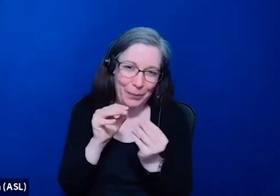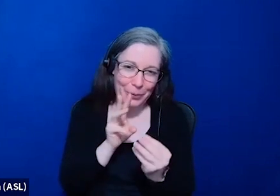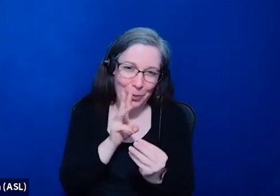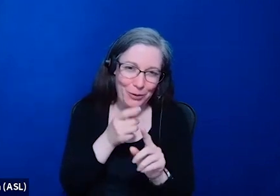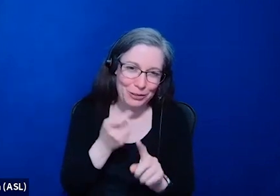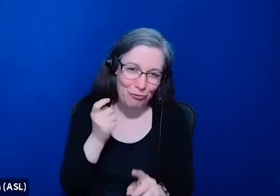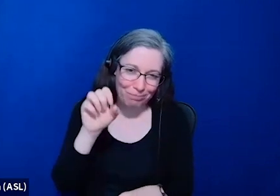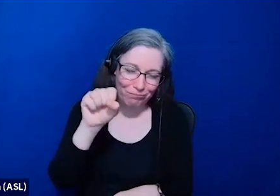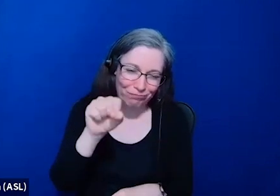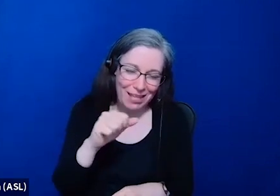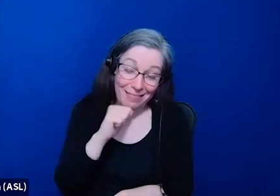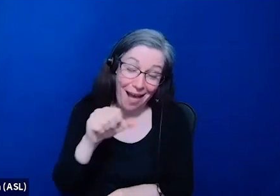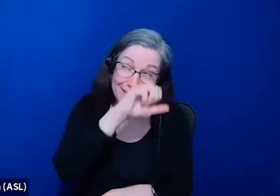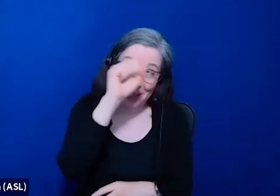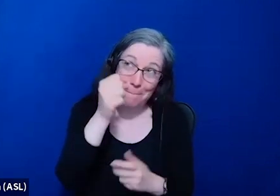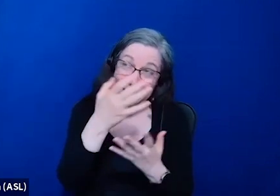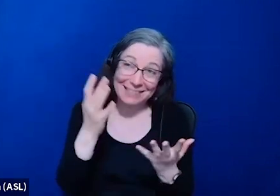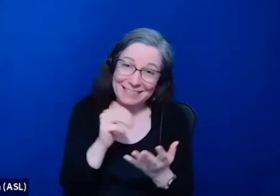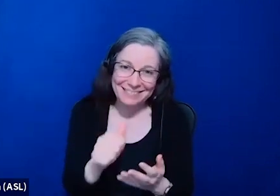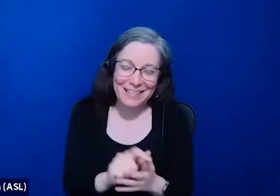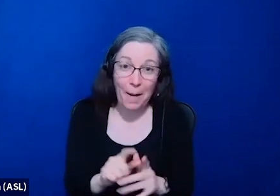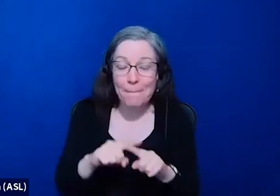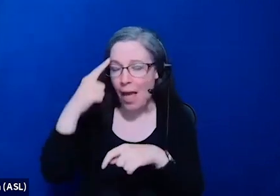I've been obsessed with space since I was approximately three years old.